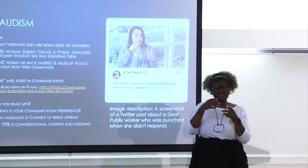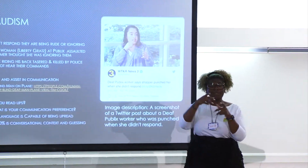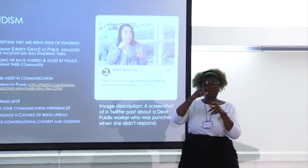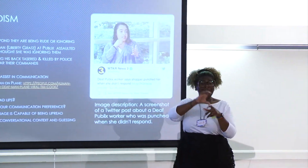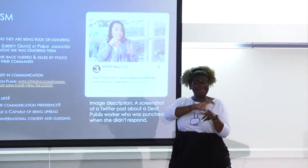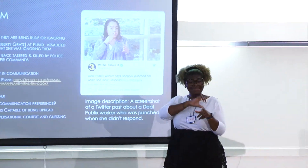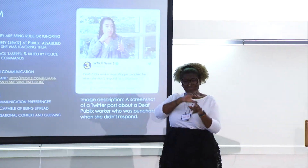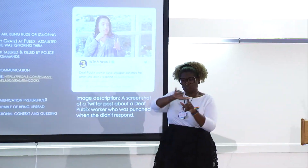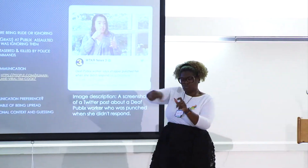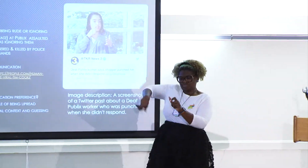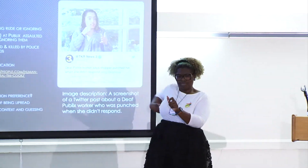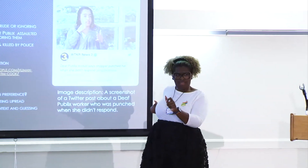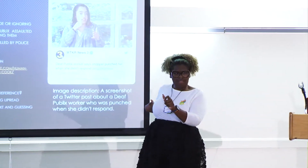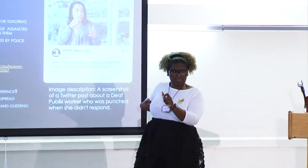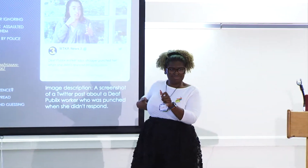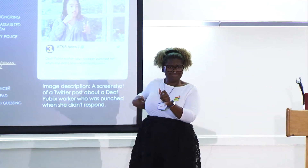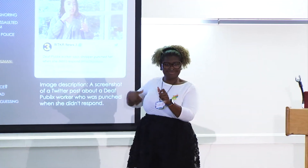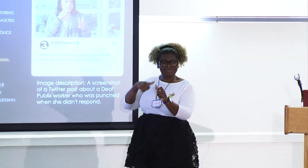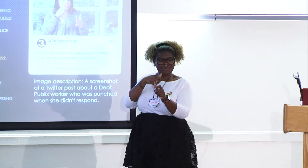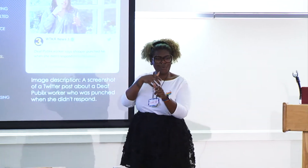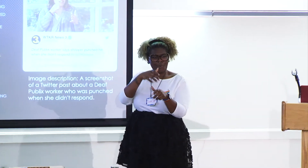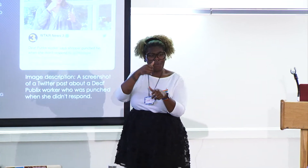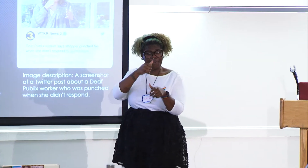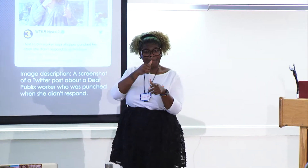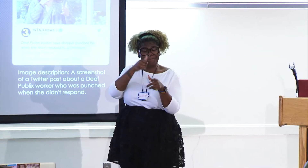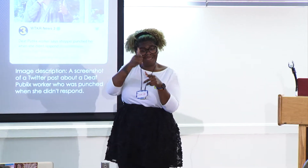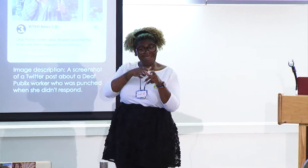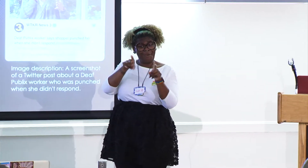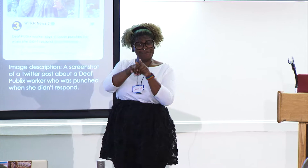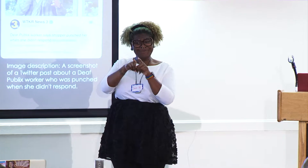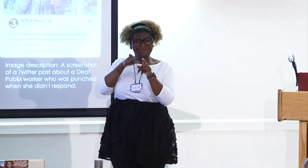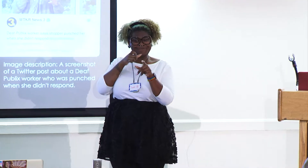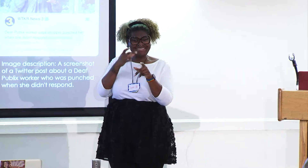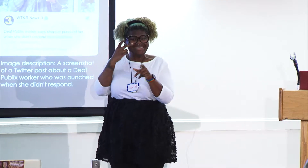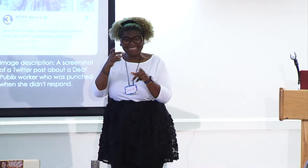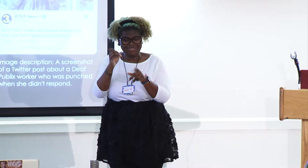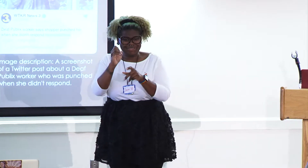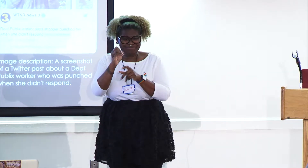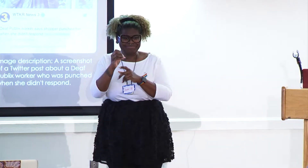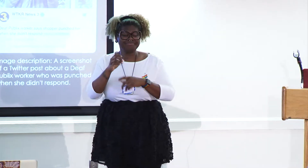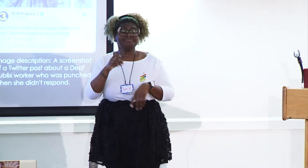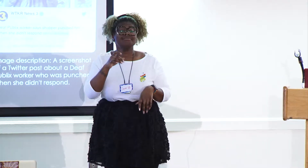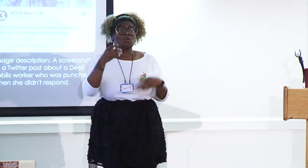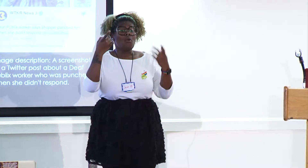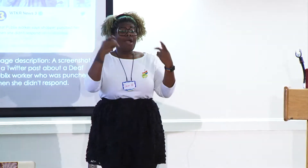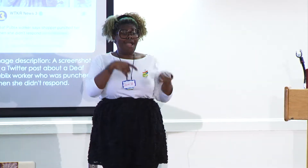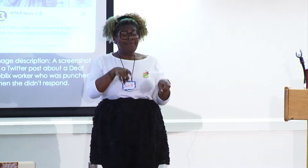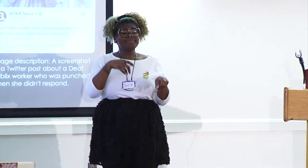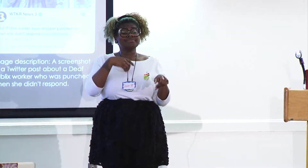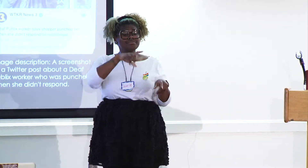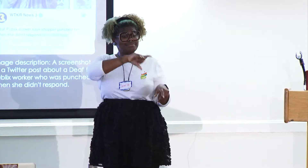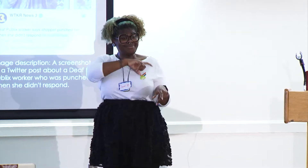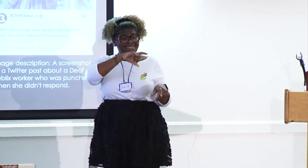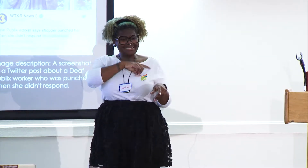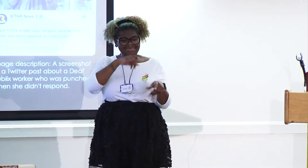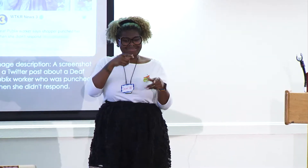to a deaf person from behind. And of course, the deaf person, if they're from behind,